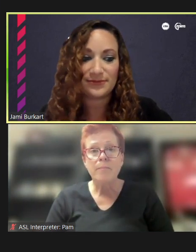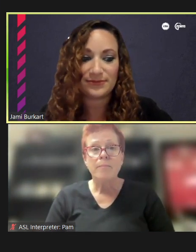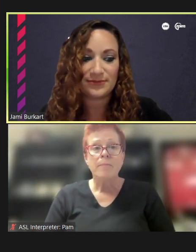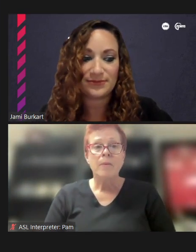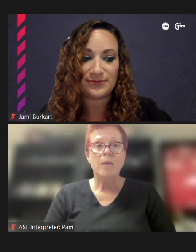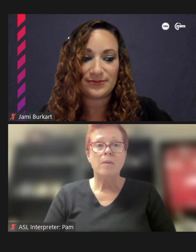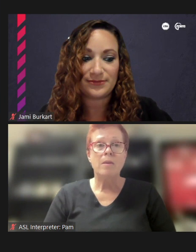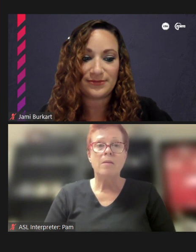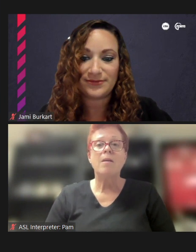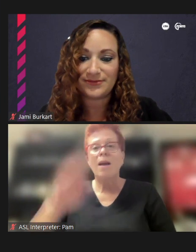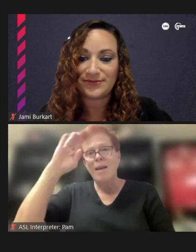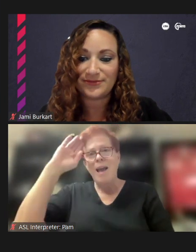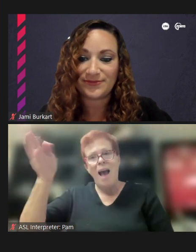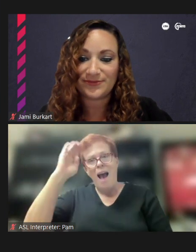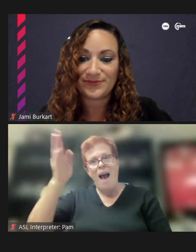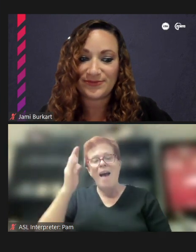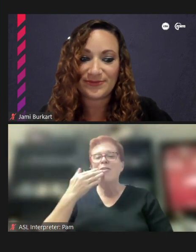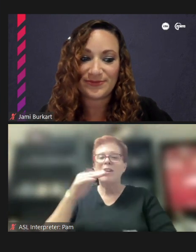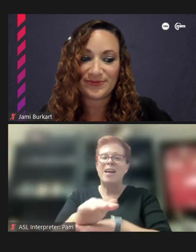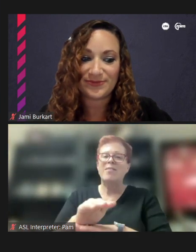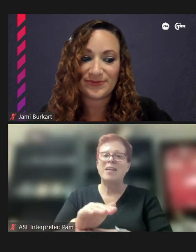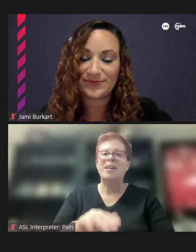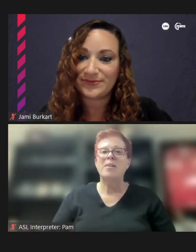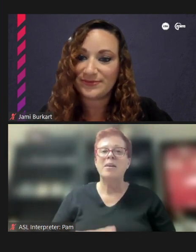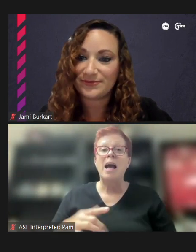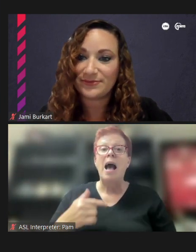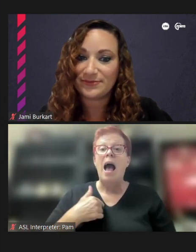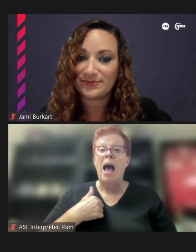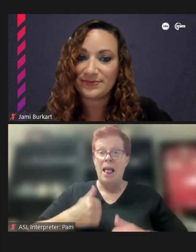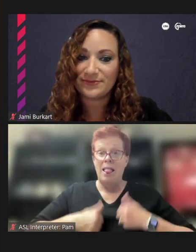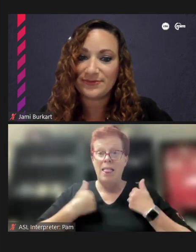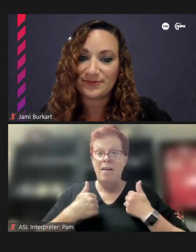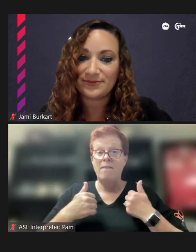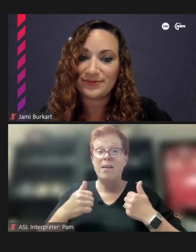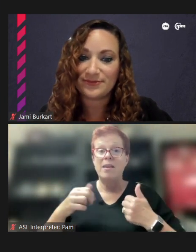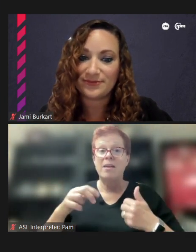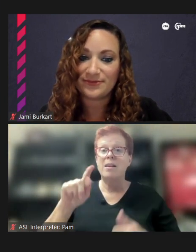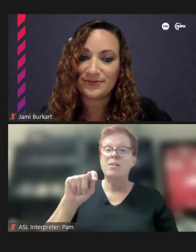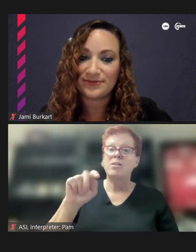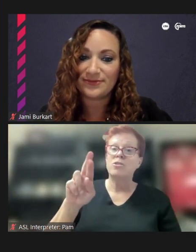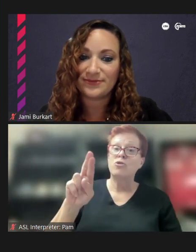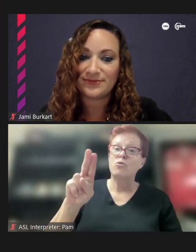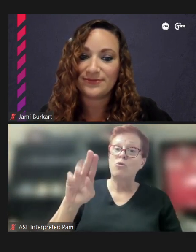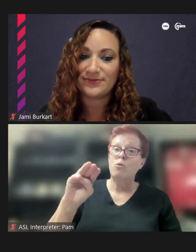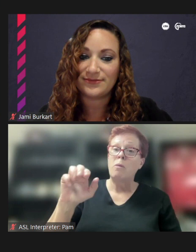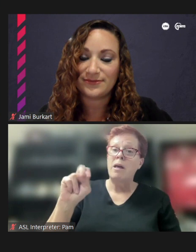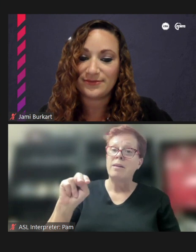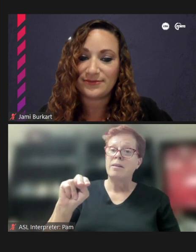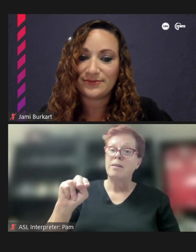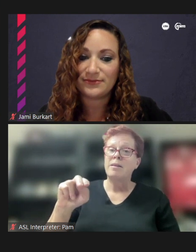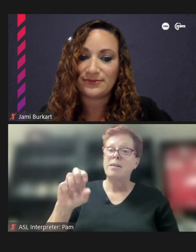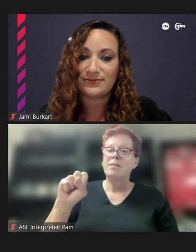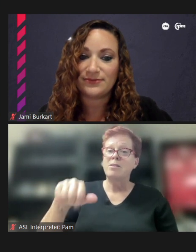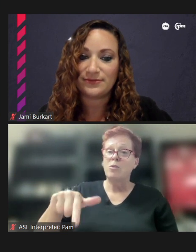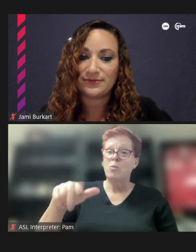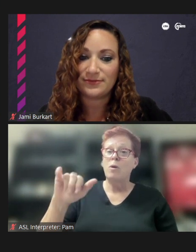Yeah, hi! Good evening. This is Matthew, I live in the Truman Square area of the community there